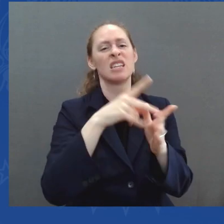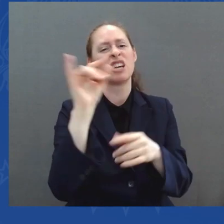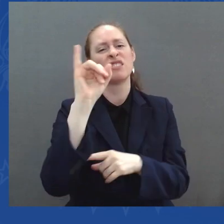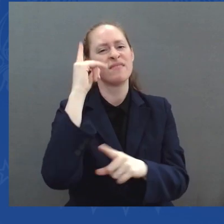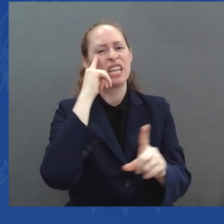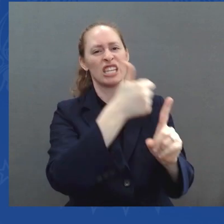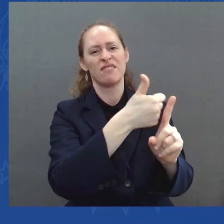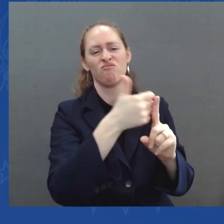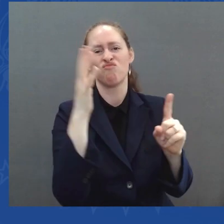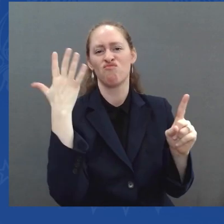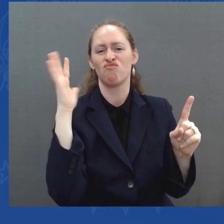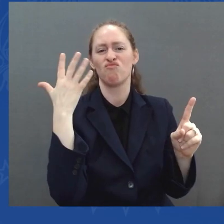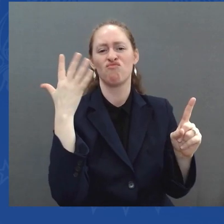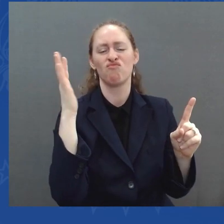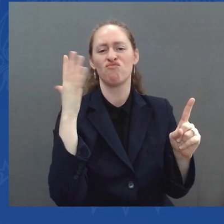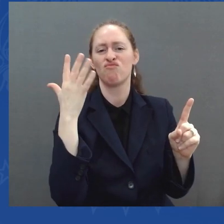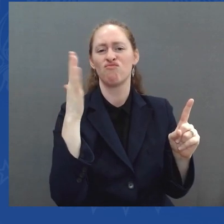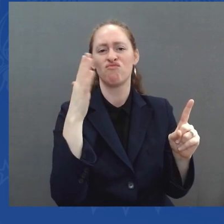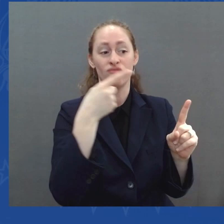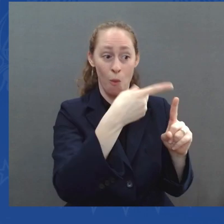to afford coverage for her family.